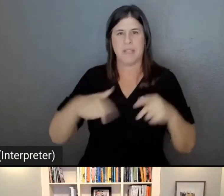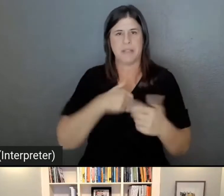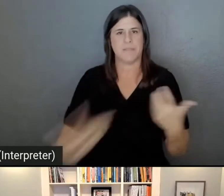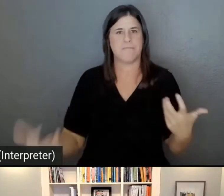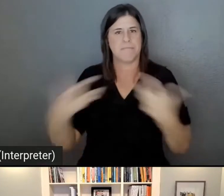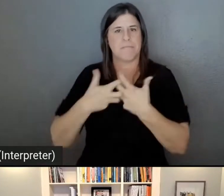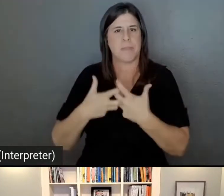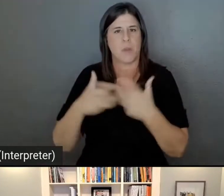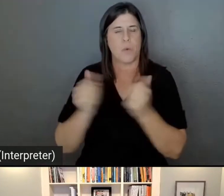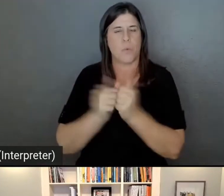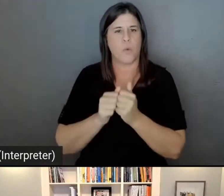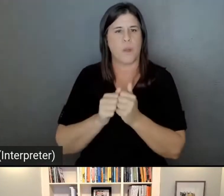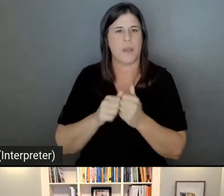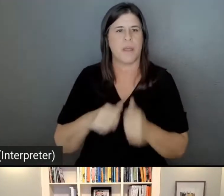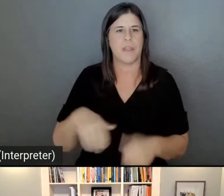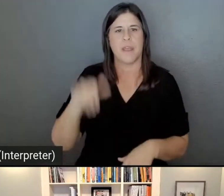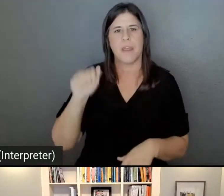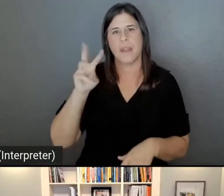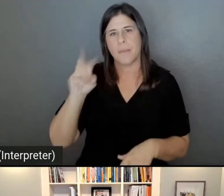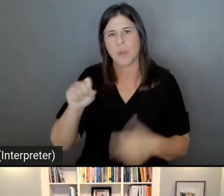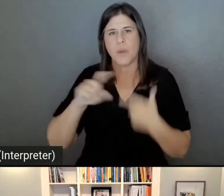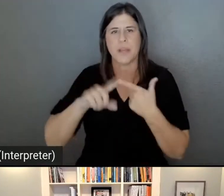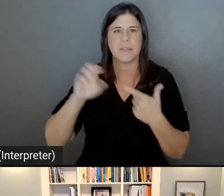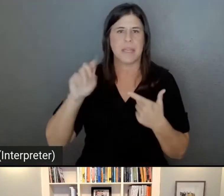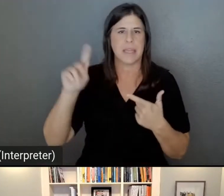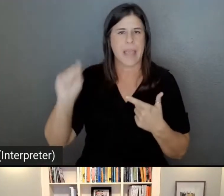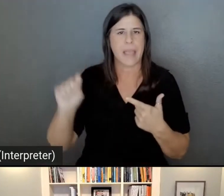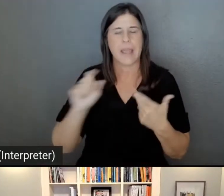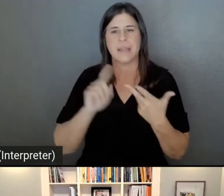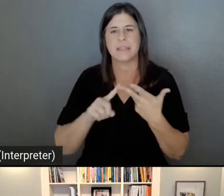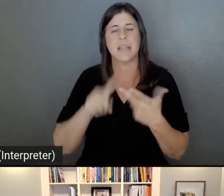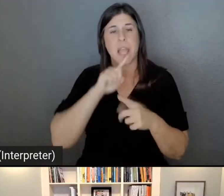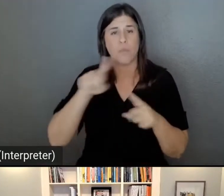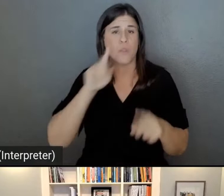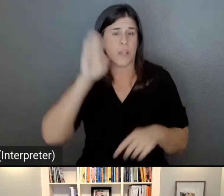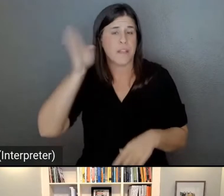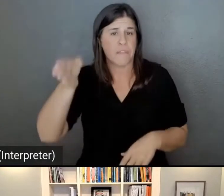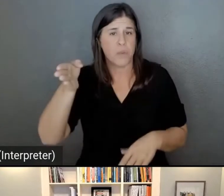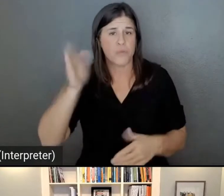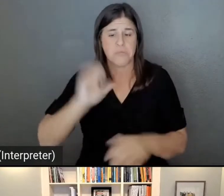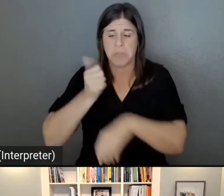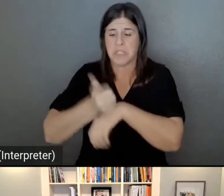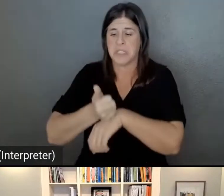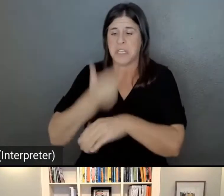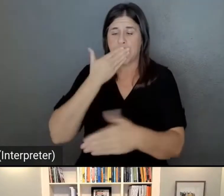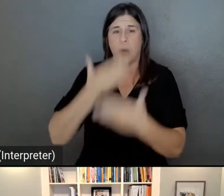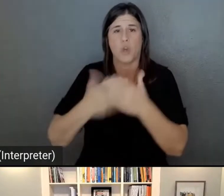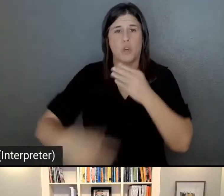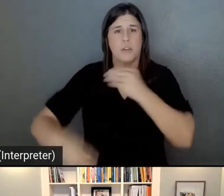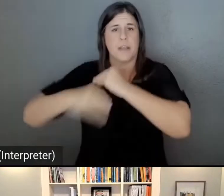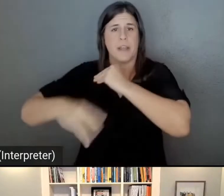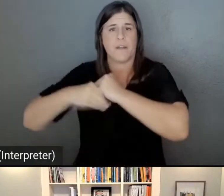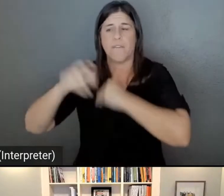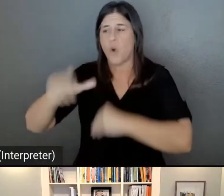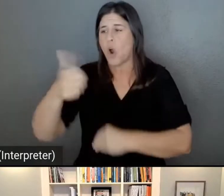cops on AWS or with EKS. And in the future, it creates an extension point where other cloud providers could plug in